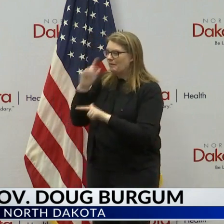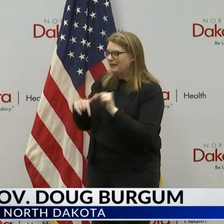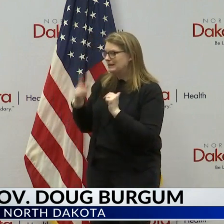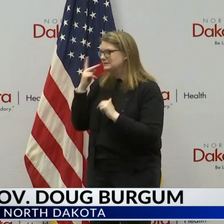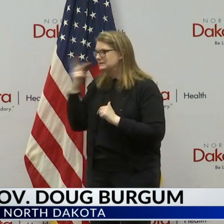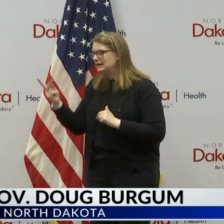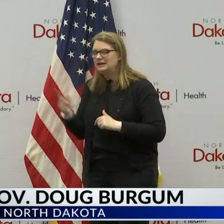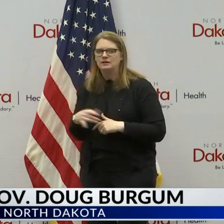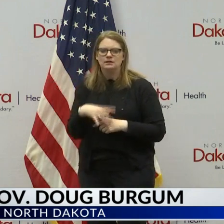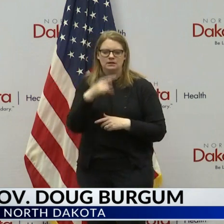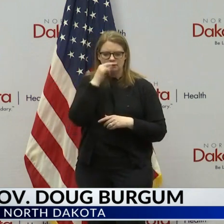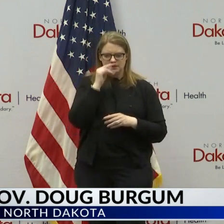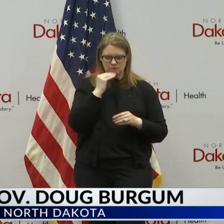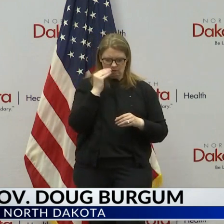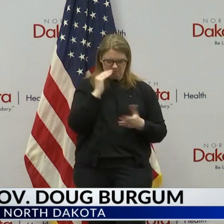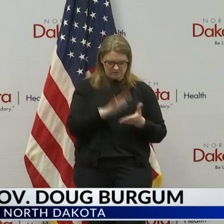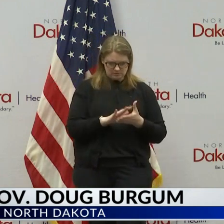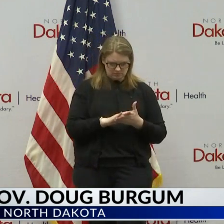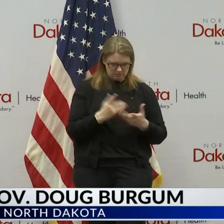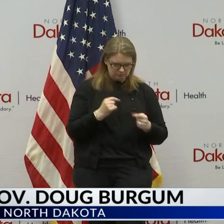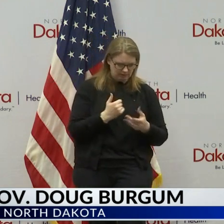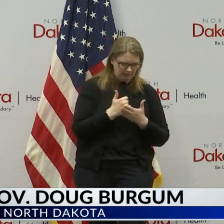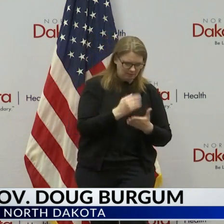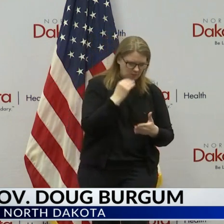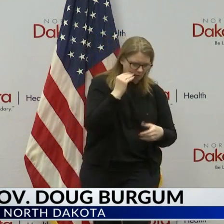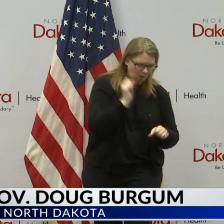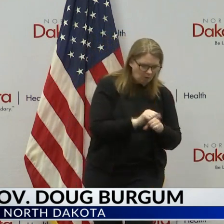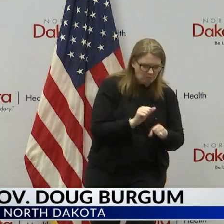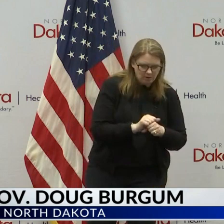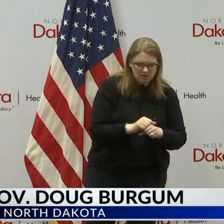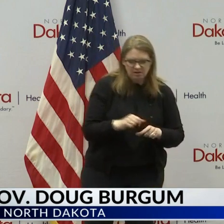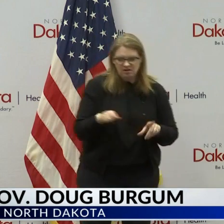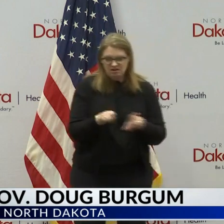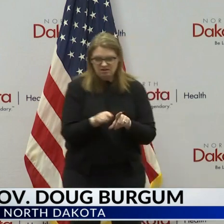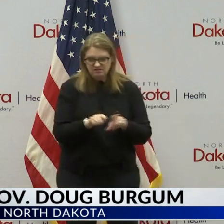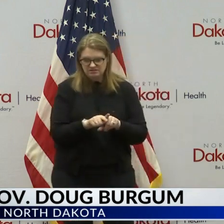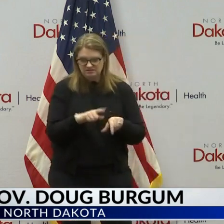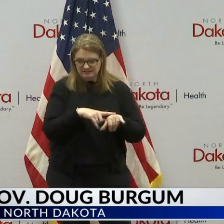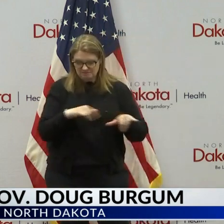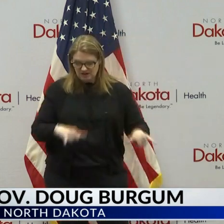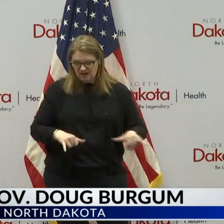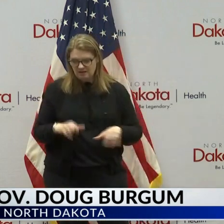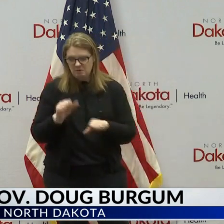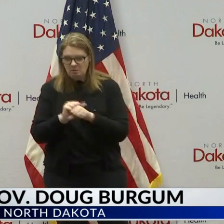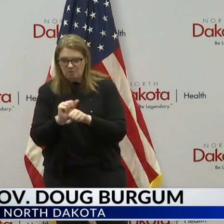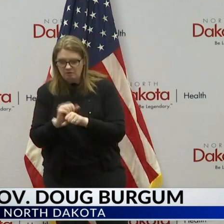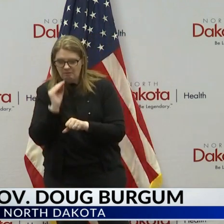IS AN AGING PARENT I CAN'T SEE AT A NURSING HOME, OR I HAVE KIDS HOME FROM SCHOOL THAT I HAVE TO TRY AND HELP THEM WITH